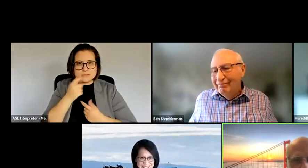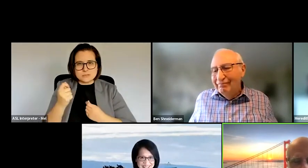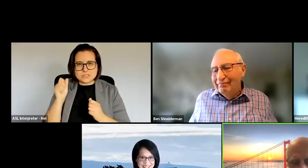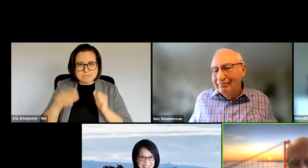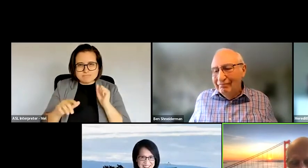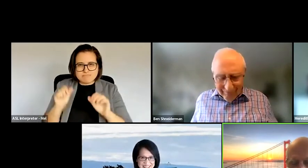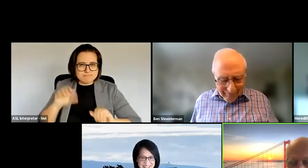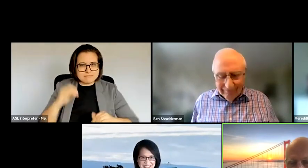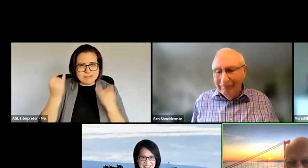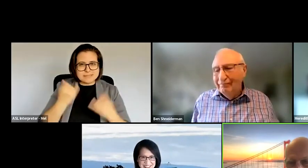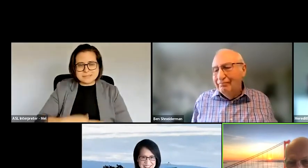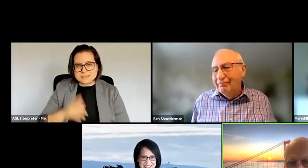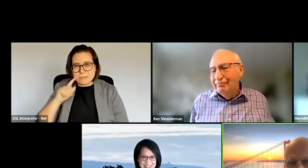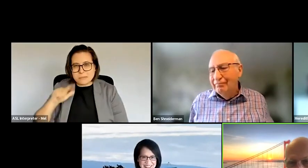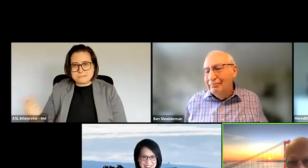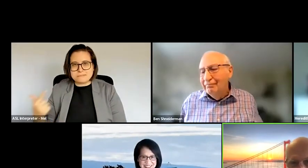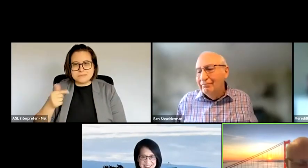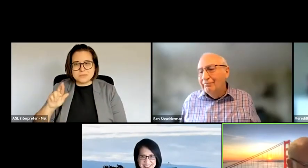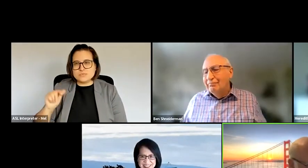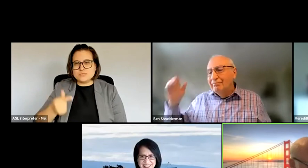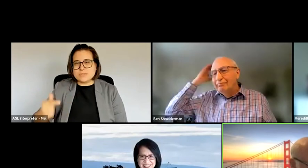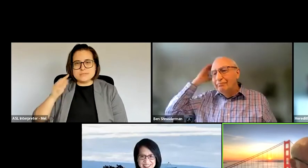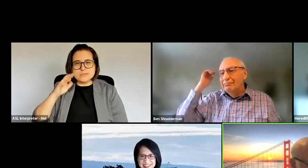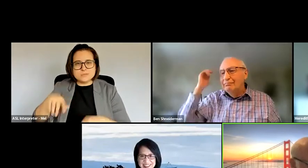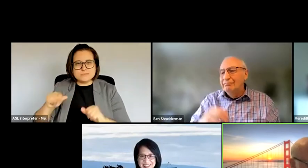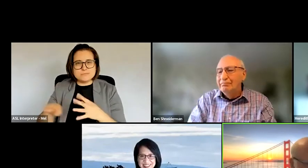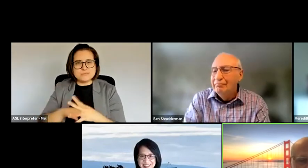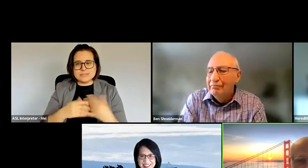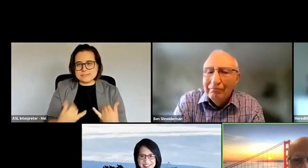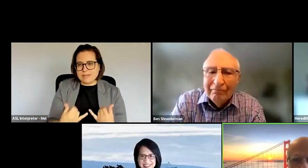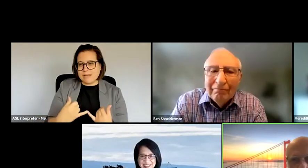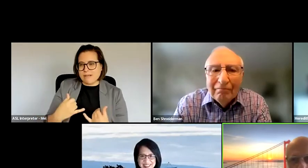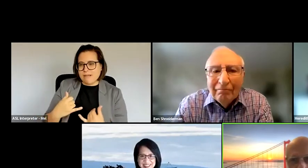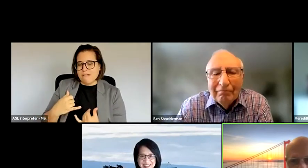this back to Gregg and we'll take a break I think between now and our next session.